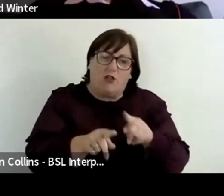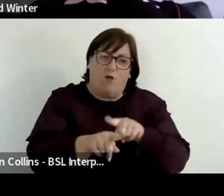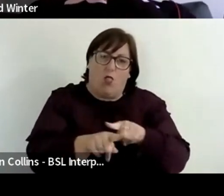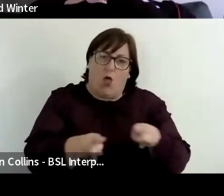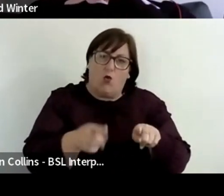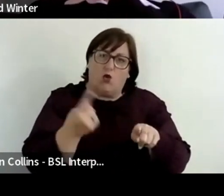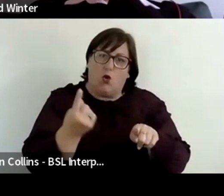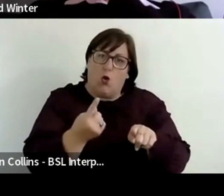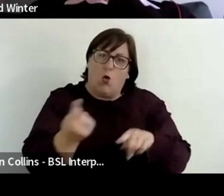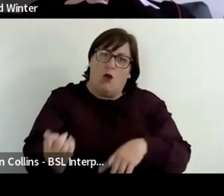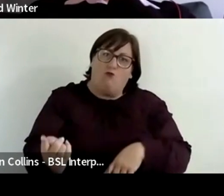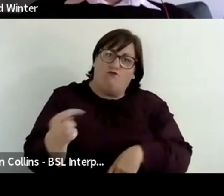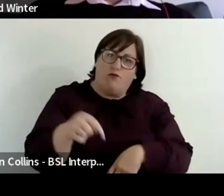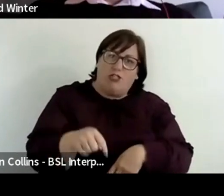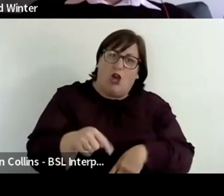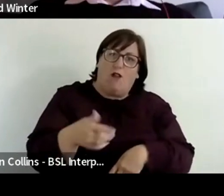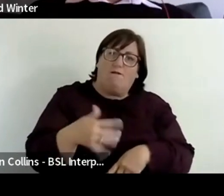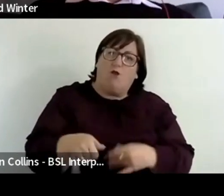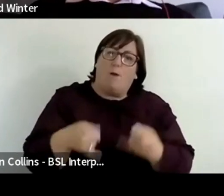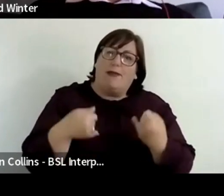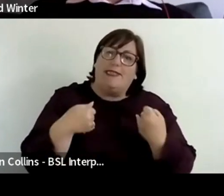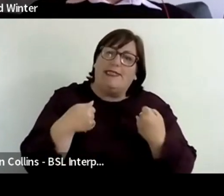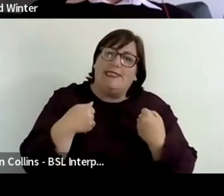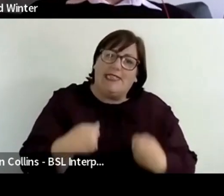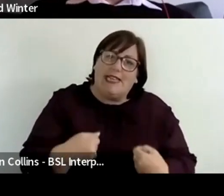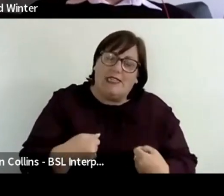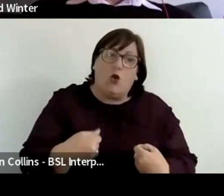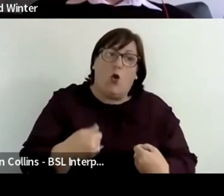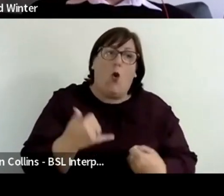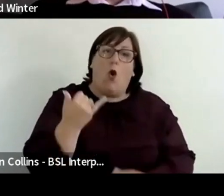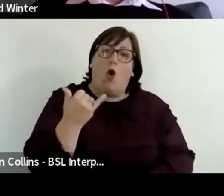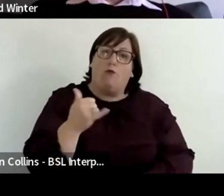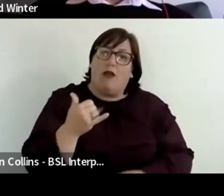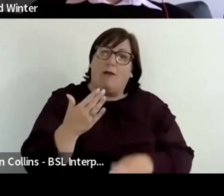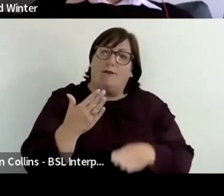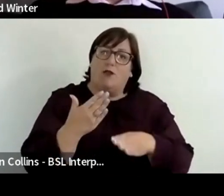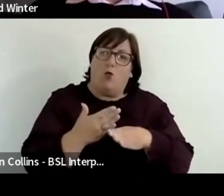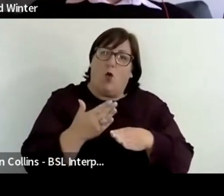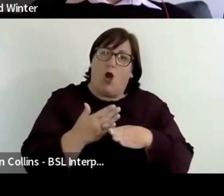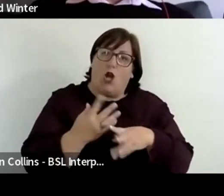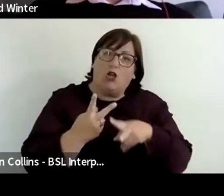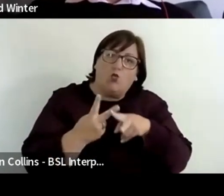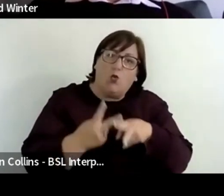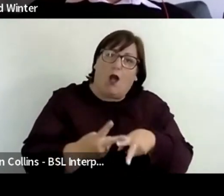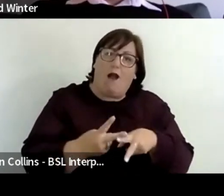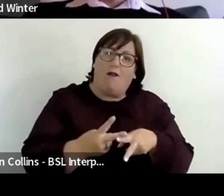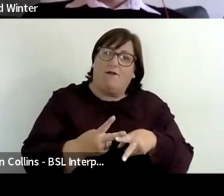Or looking after a parent dying with cancer or terminally ill.